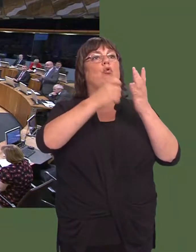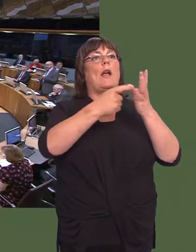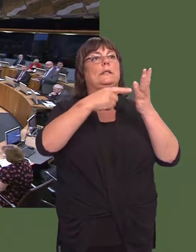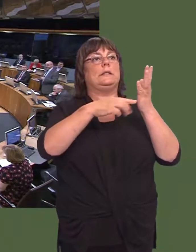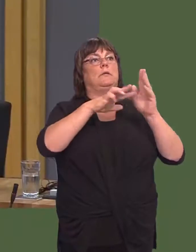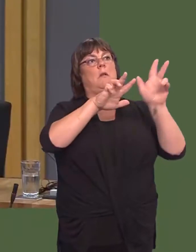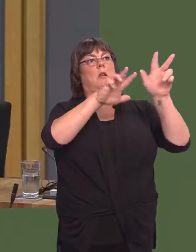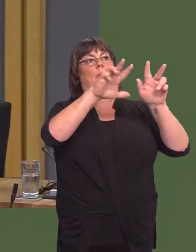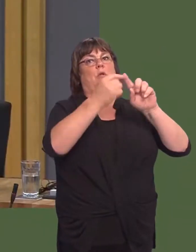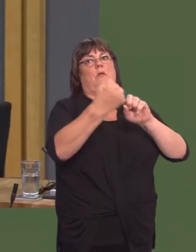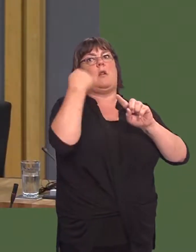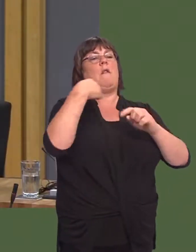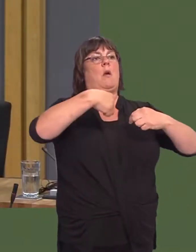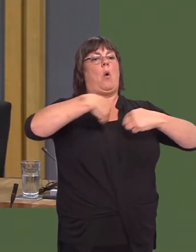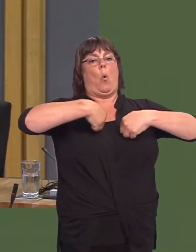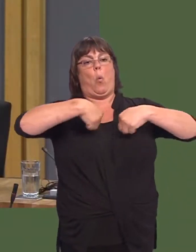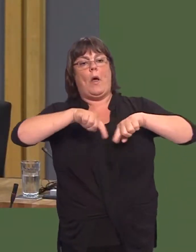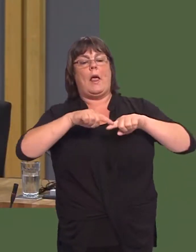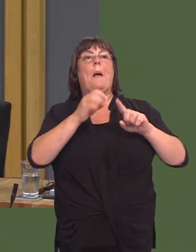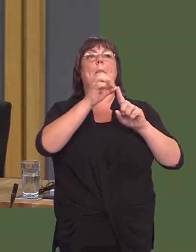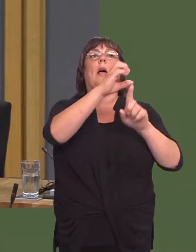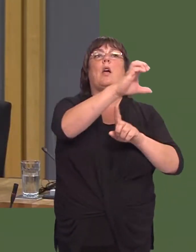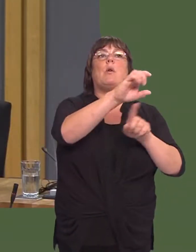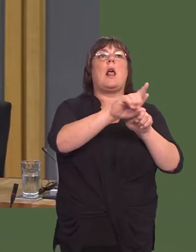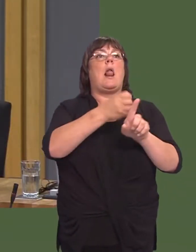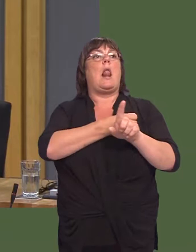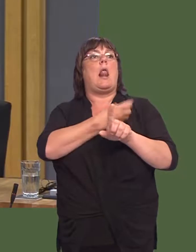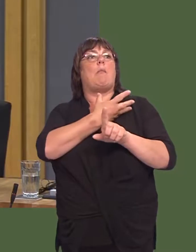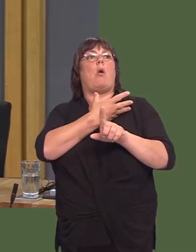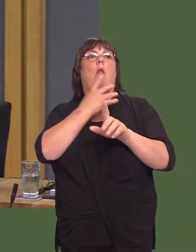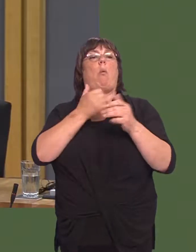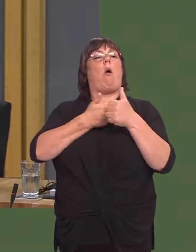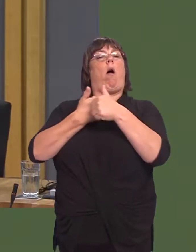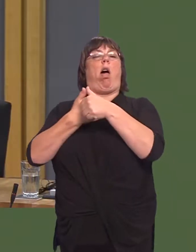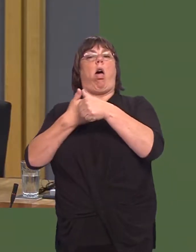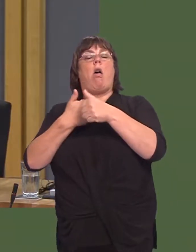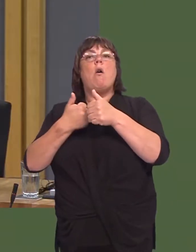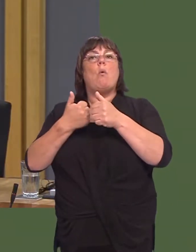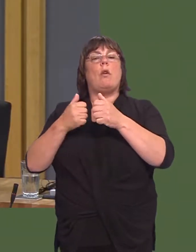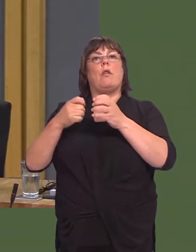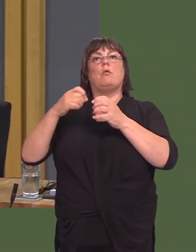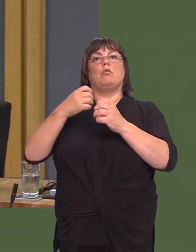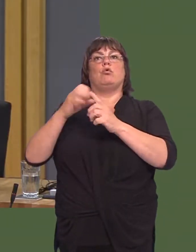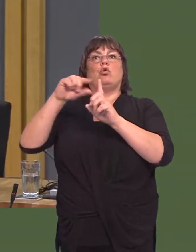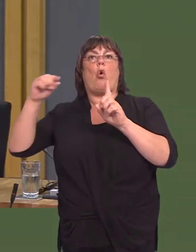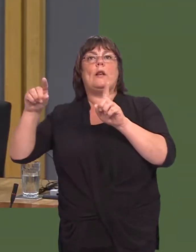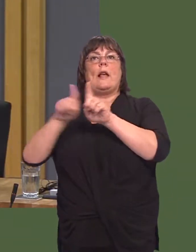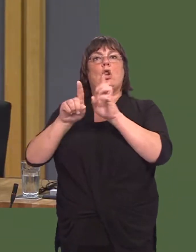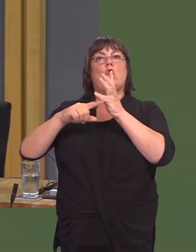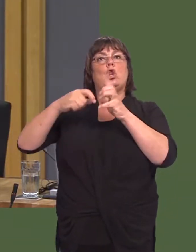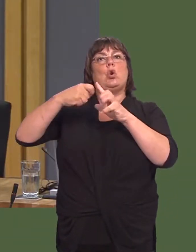in Aberystwyth, we, Plaid Cymru and Labour, are in bed with the Tories and UKIP on a hard